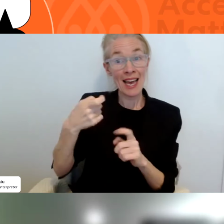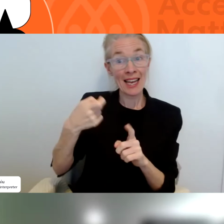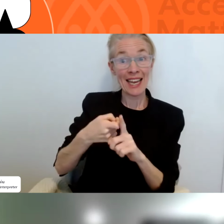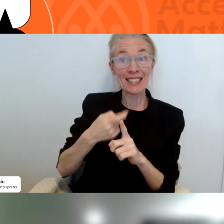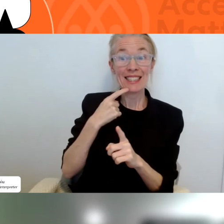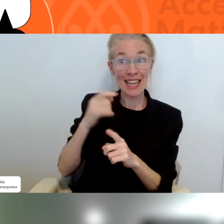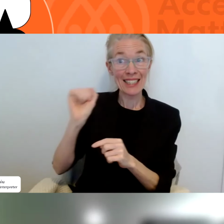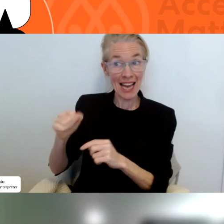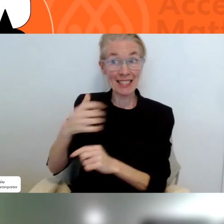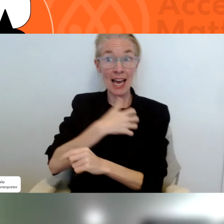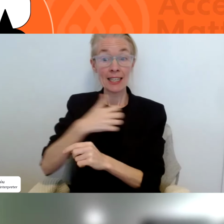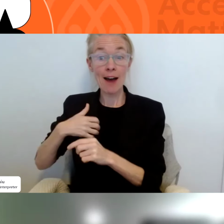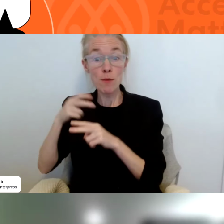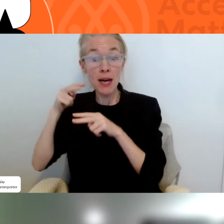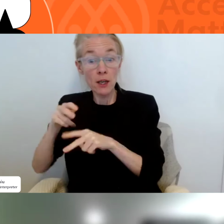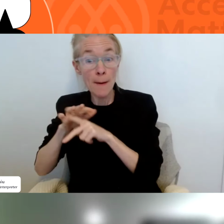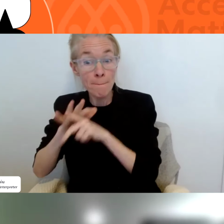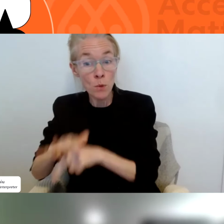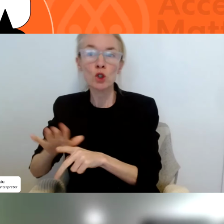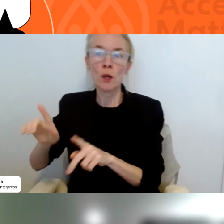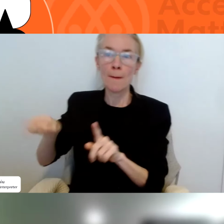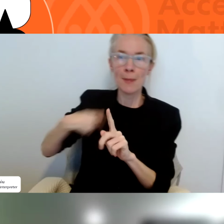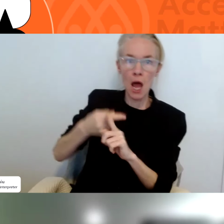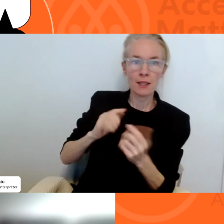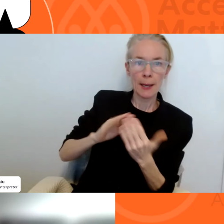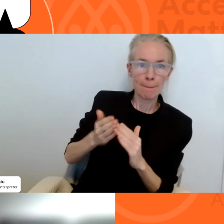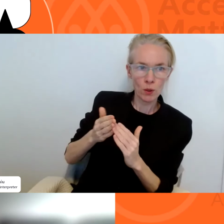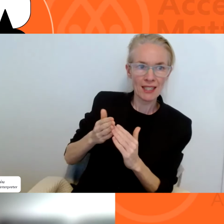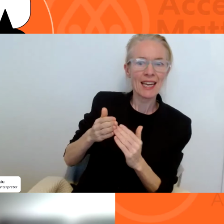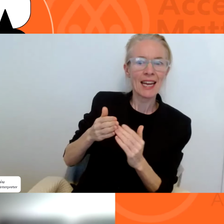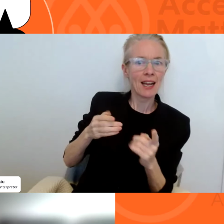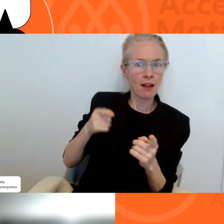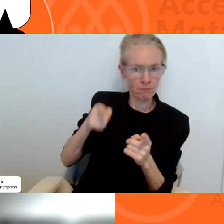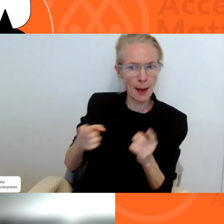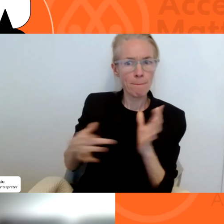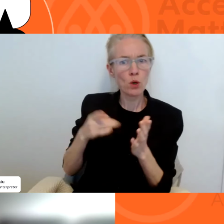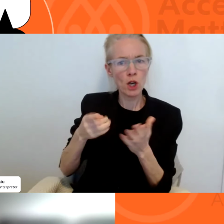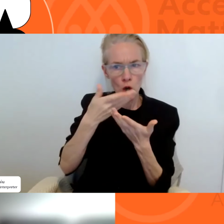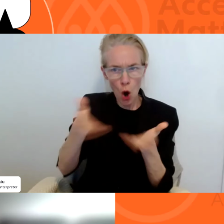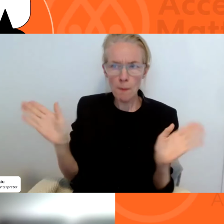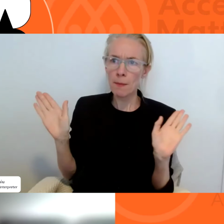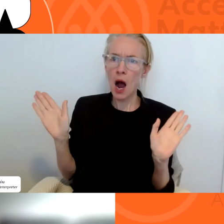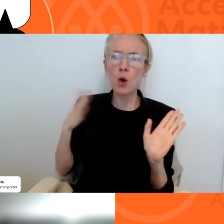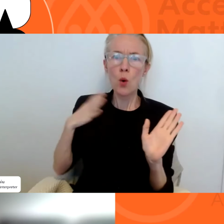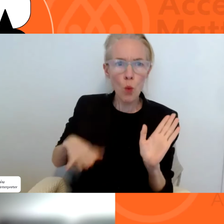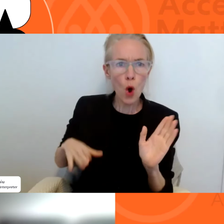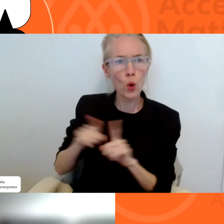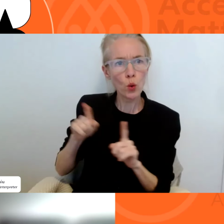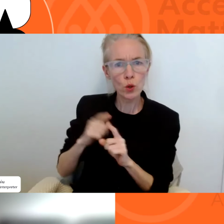So now we move to our third speaker. Please let's welcome Honourable